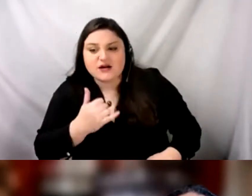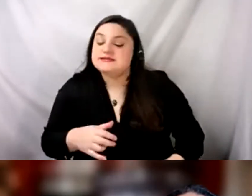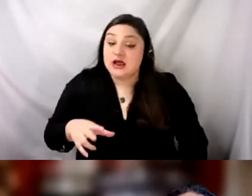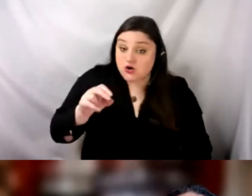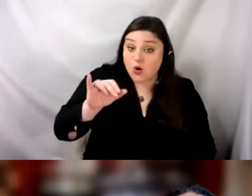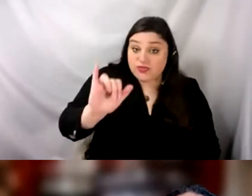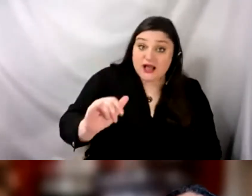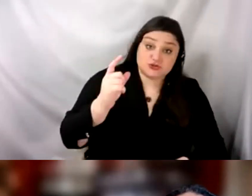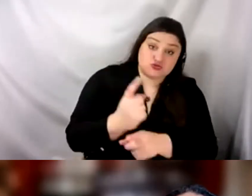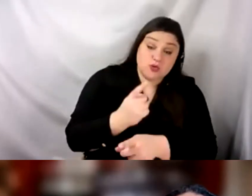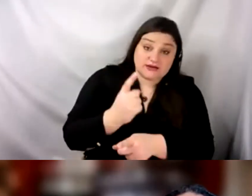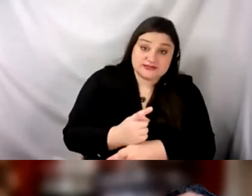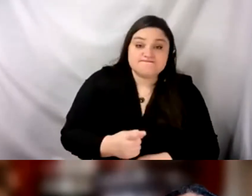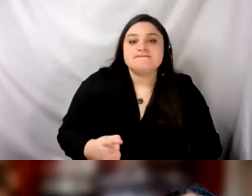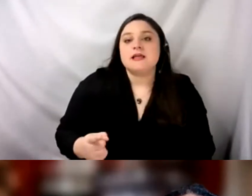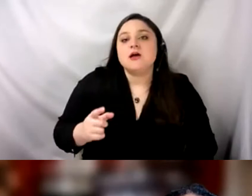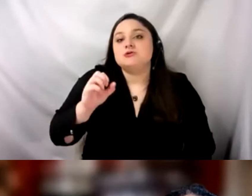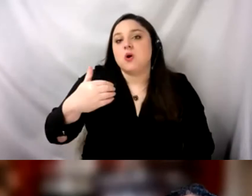There is the reason why you need accommodation and that is